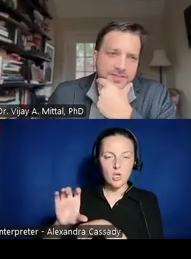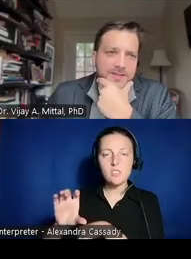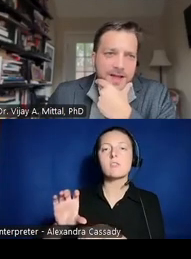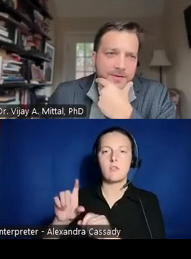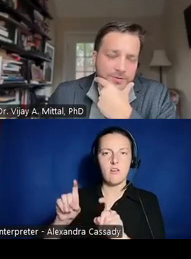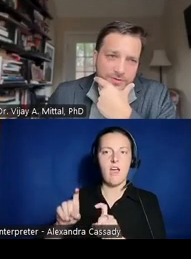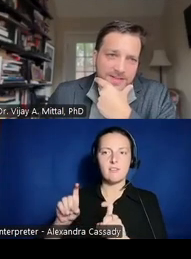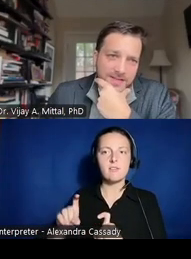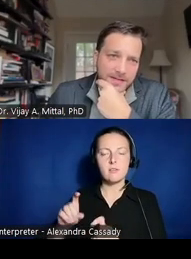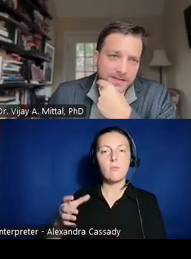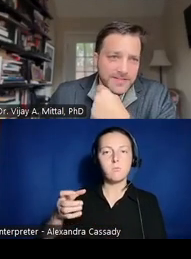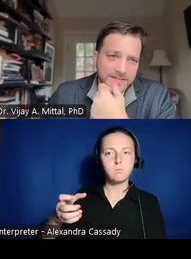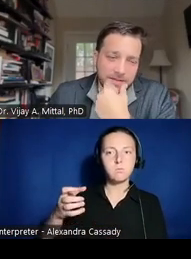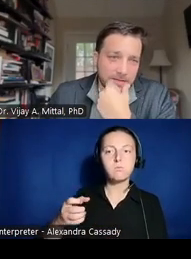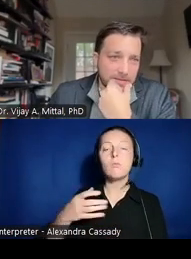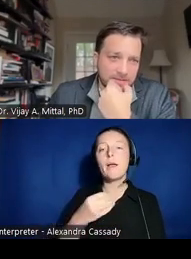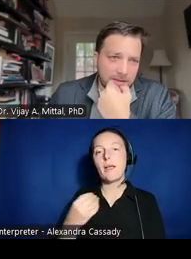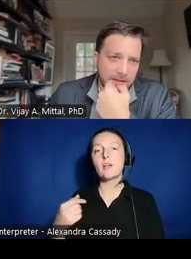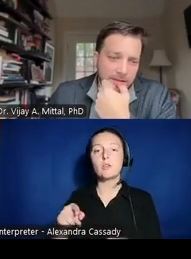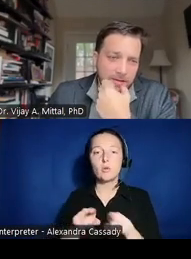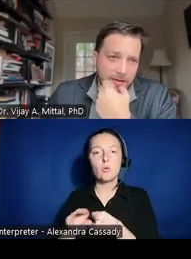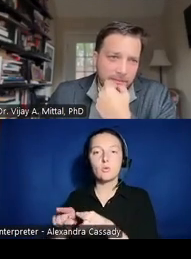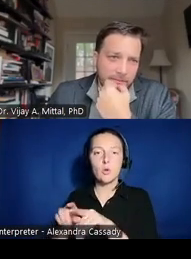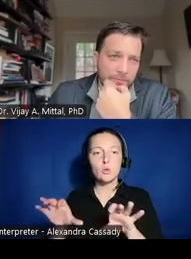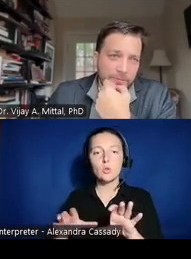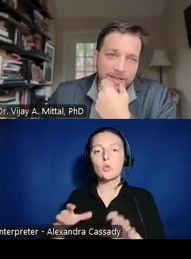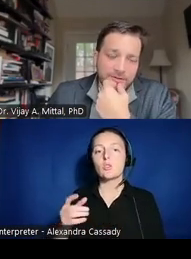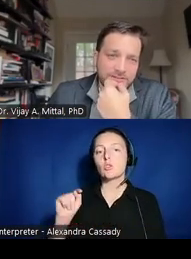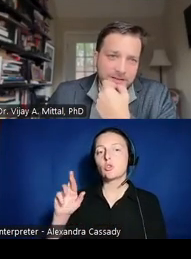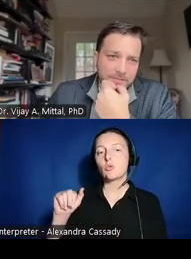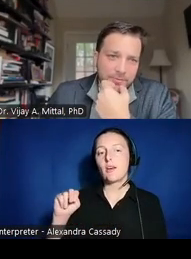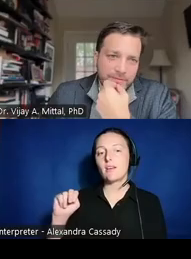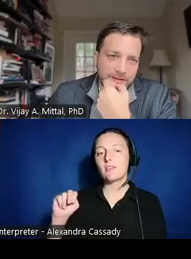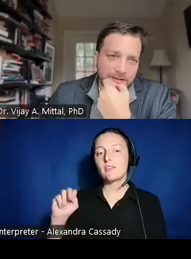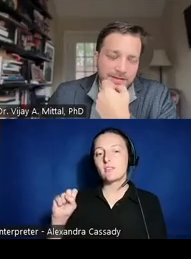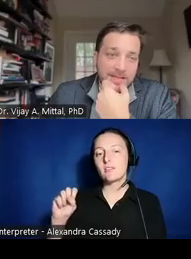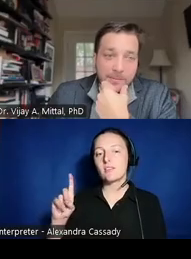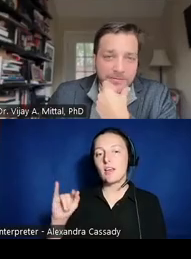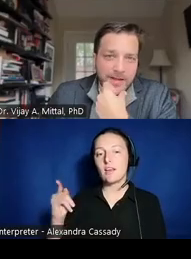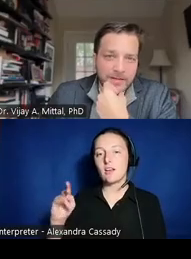to that we're doing transdiagnostic studies. Um we're really interested in improving and gamifying